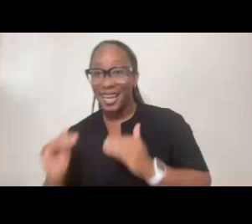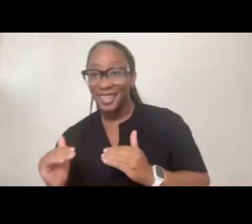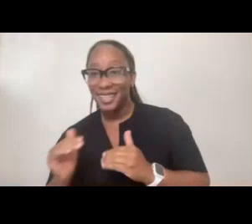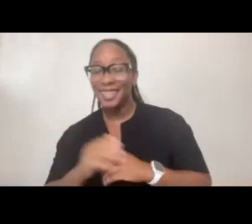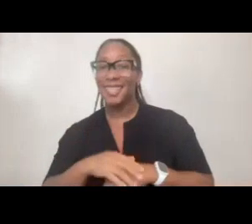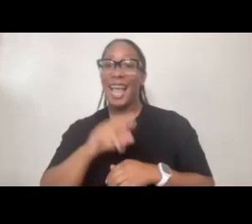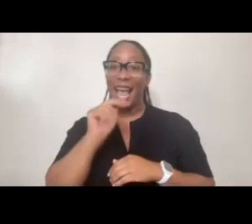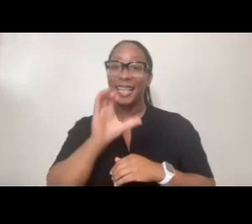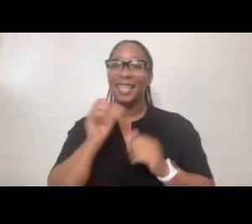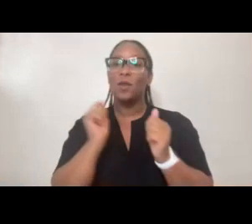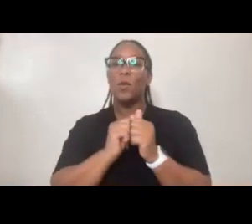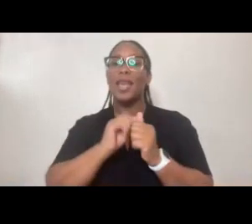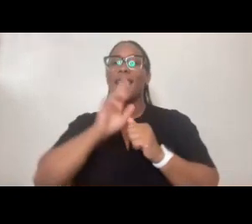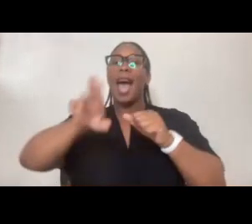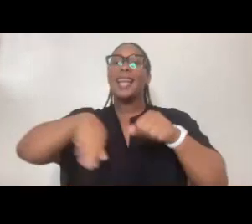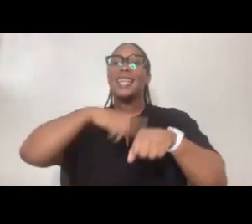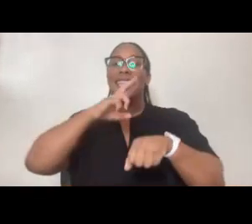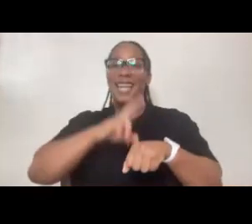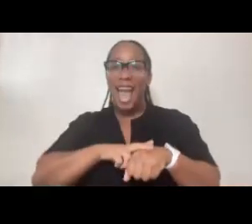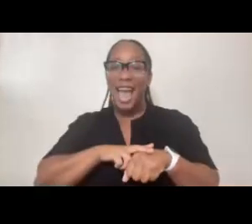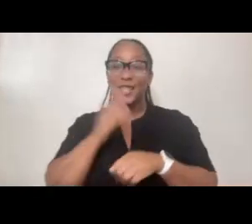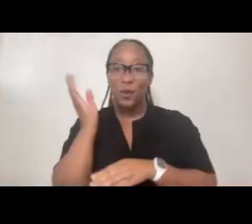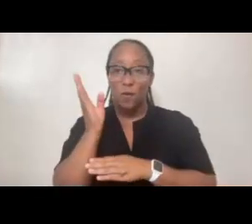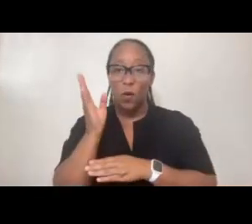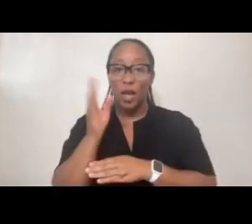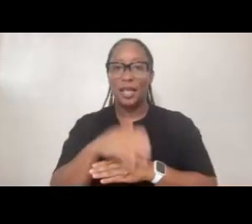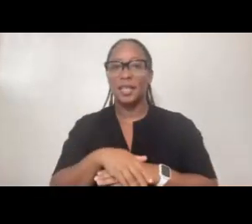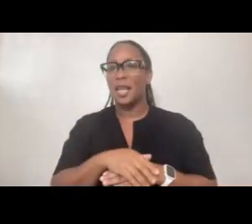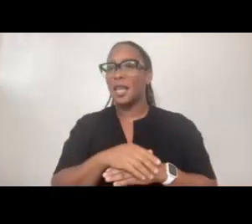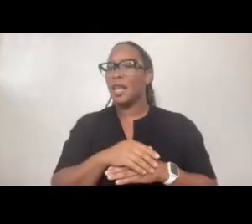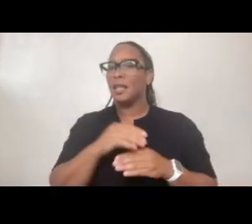NC with a national voice who brings both deep experience.